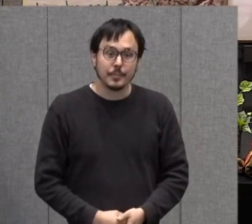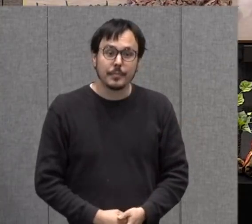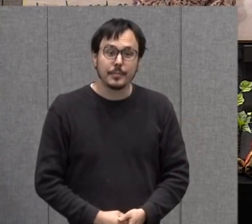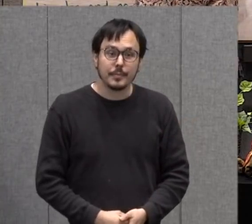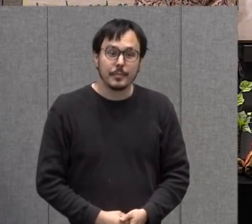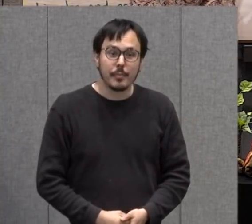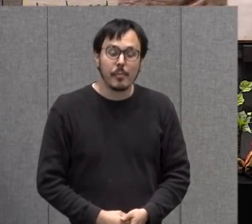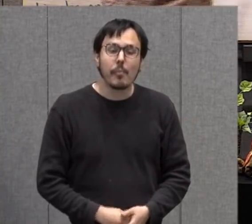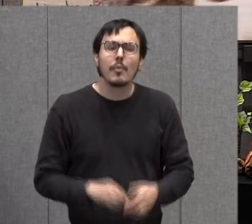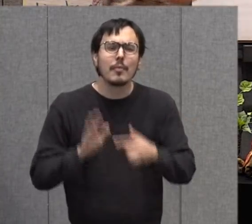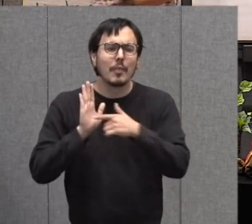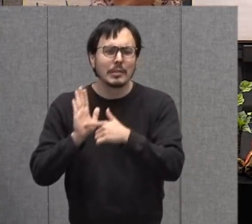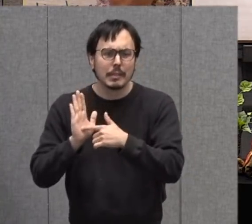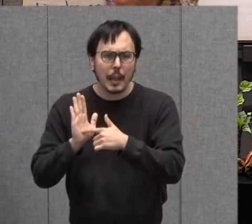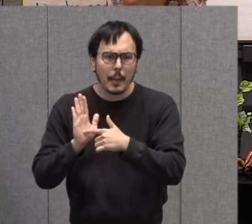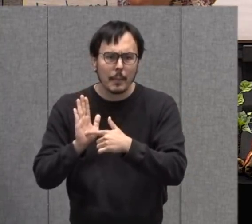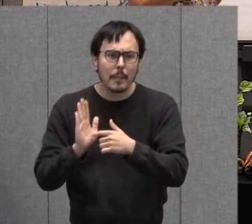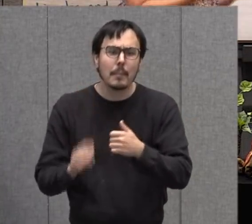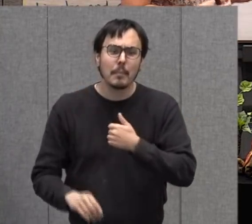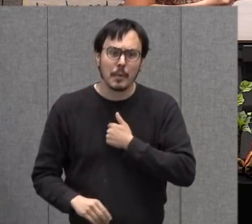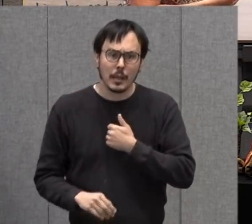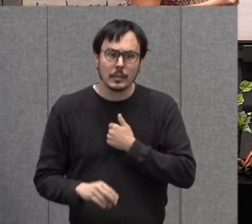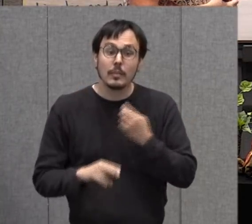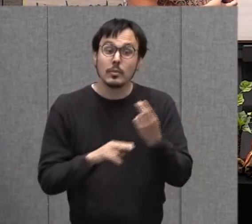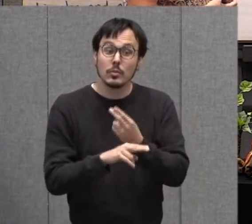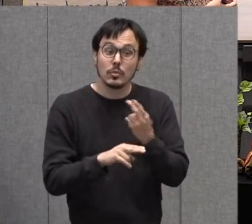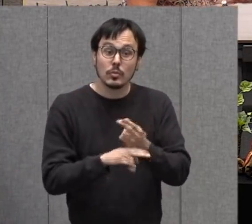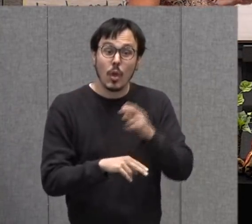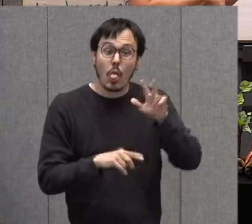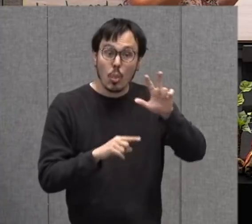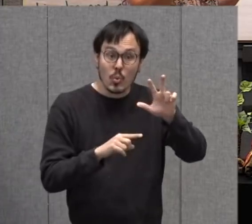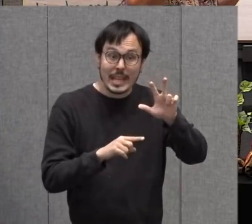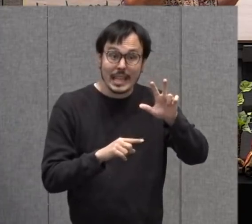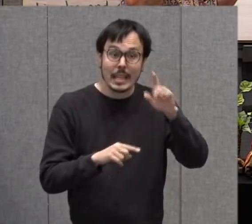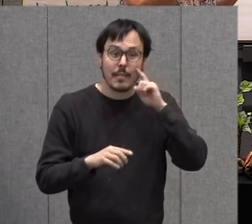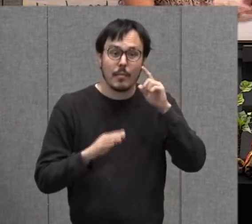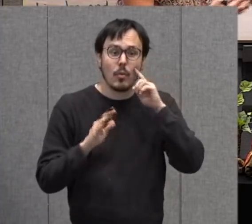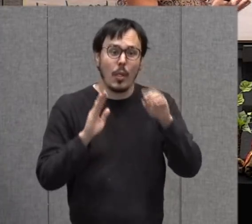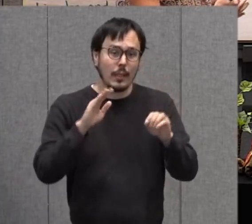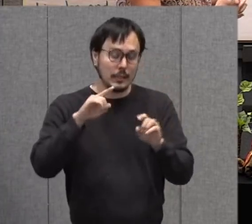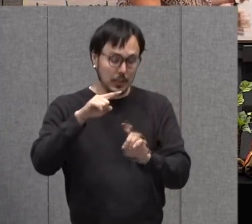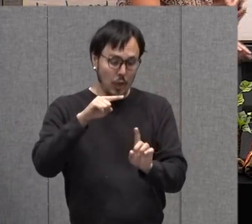So, for example, if I had a three for the denominator then I knew I had three spaces.